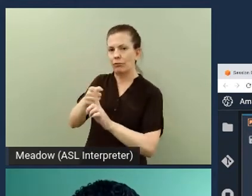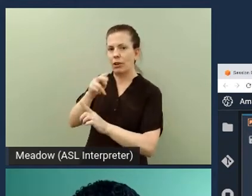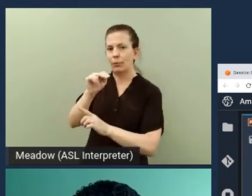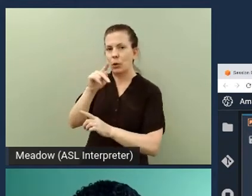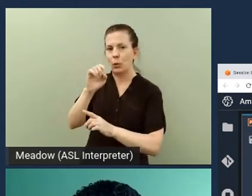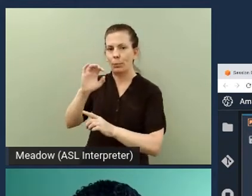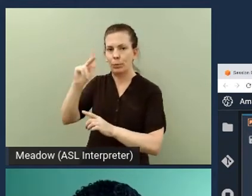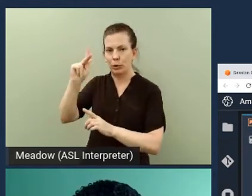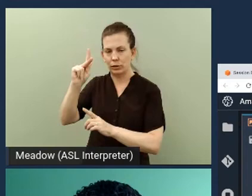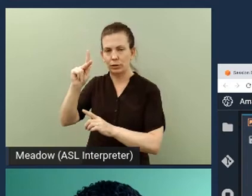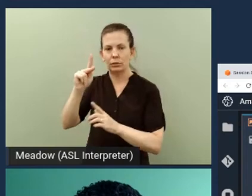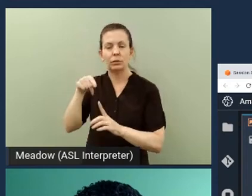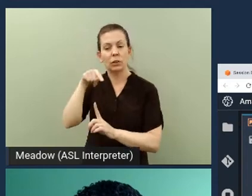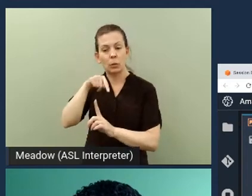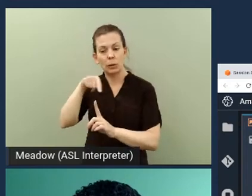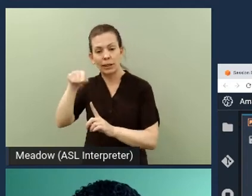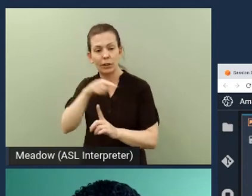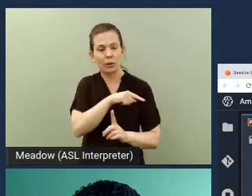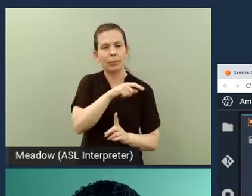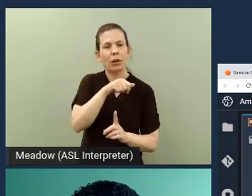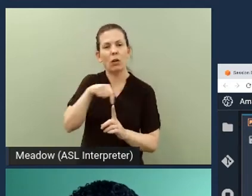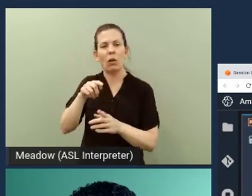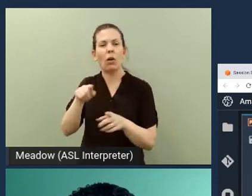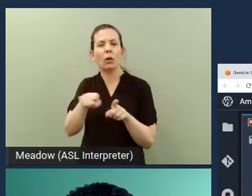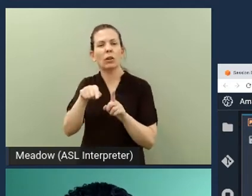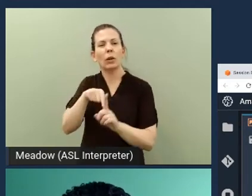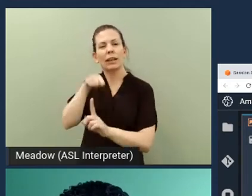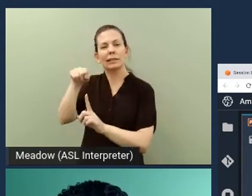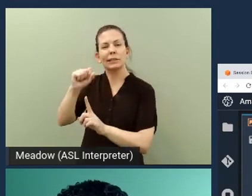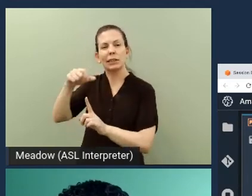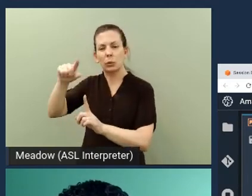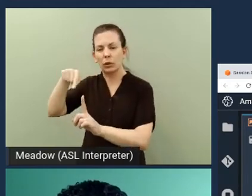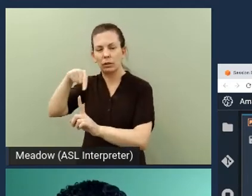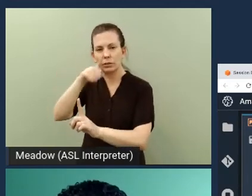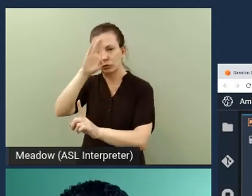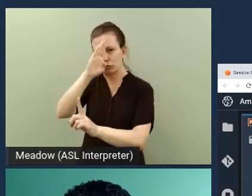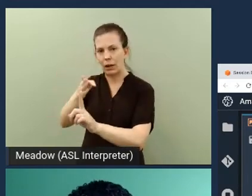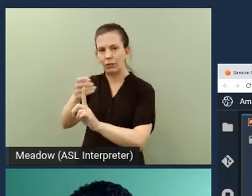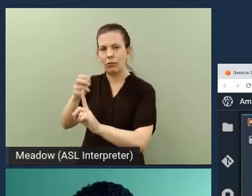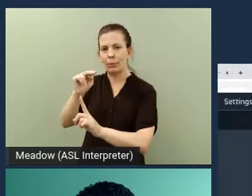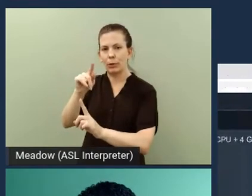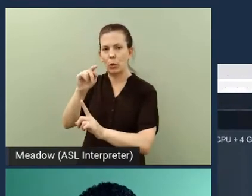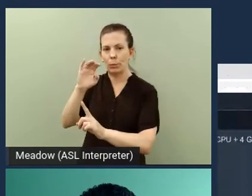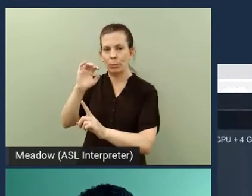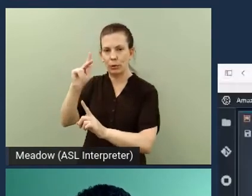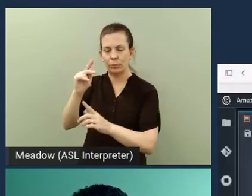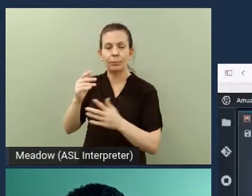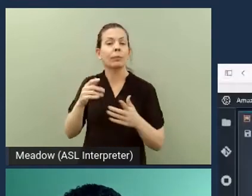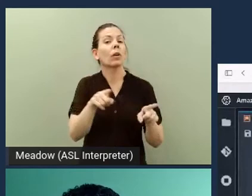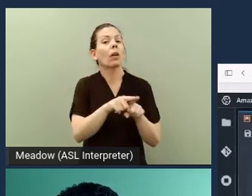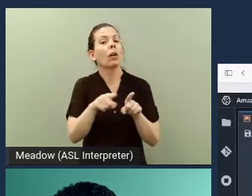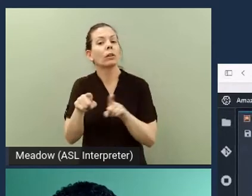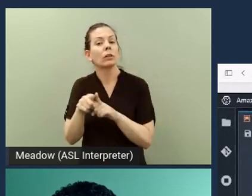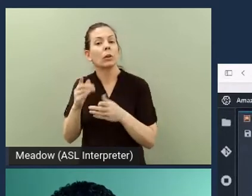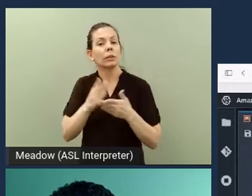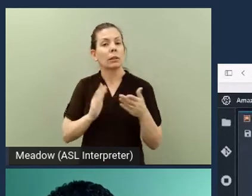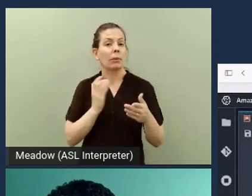you can also run this kind of a spot SQL query directly from the notebook. In addition to that, some of our customers